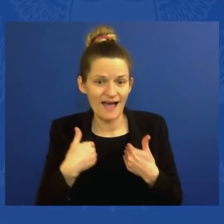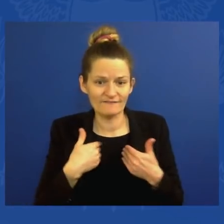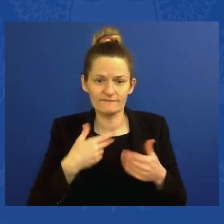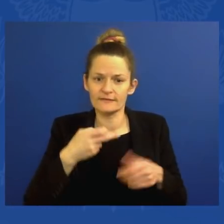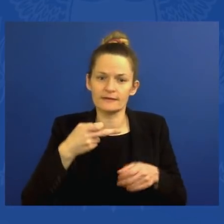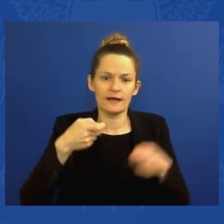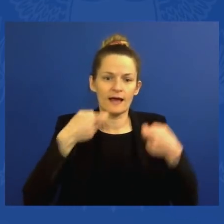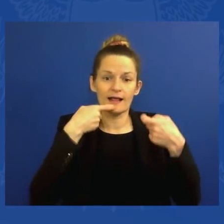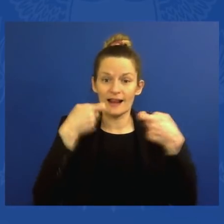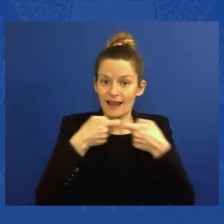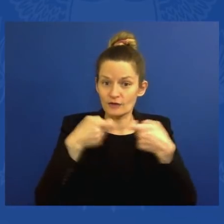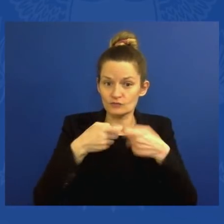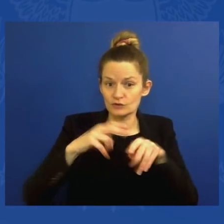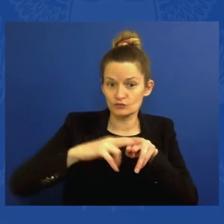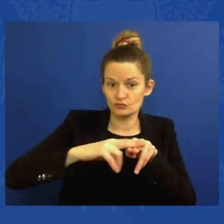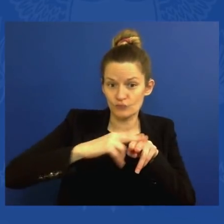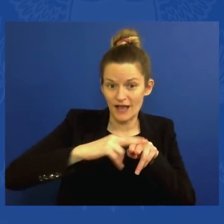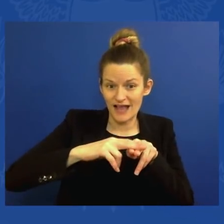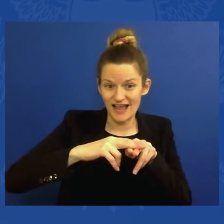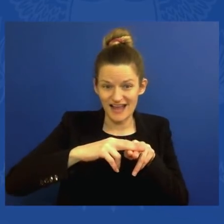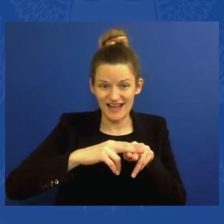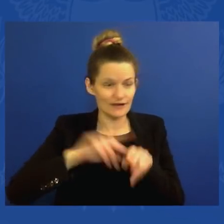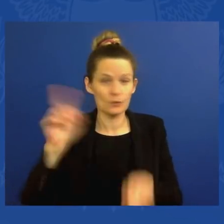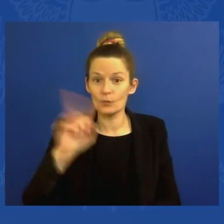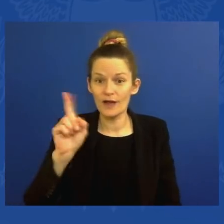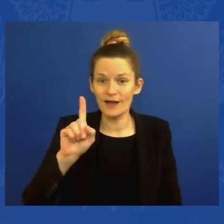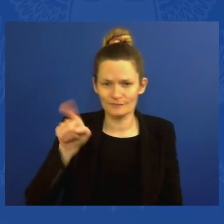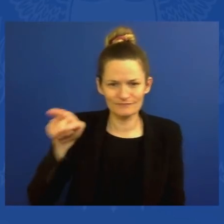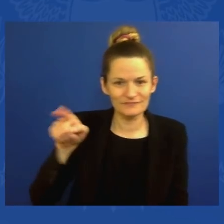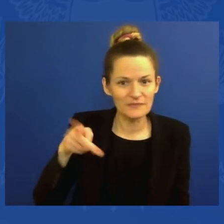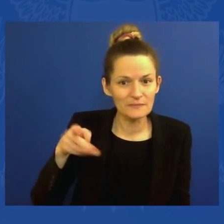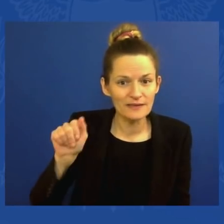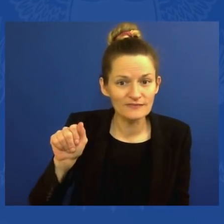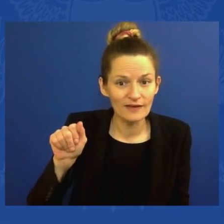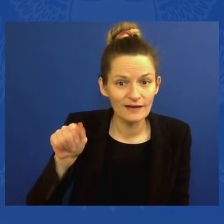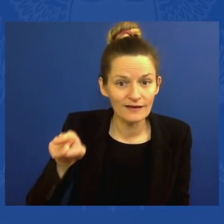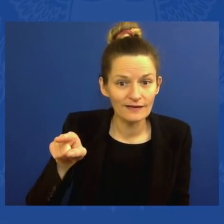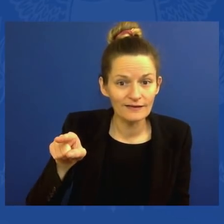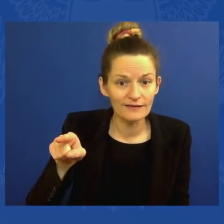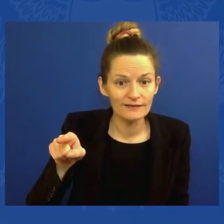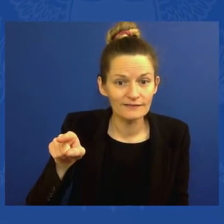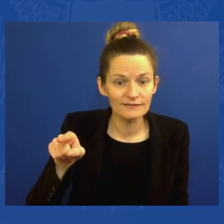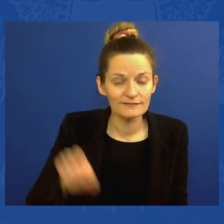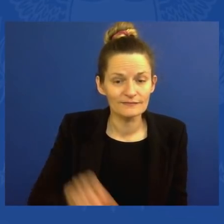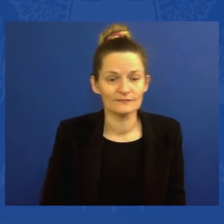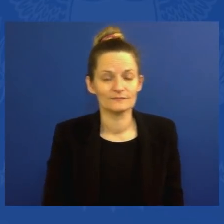paying decent salaries, just since I entered office. There's also a reason this -- another reason this is happening.